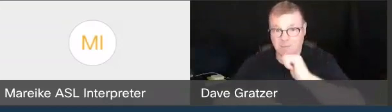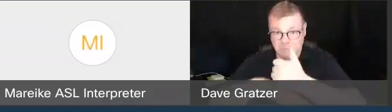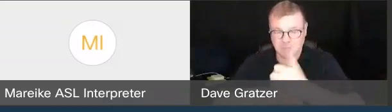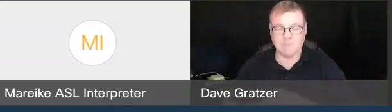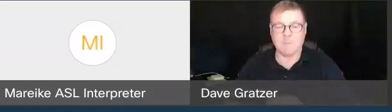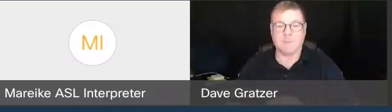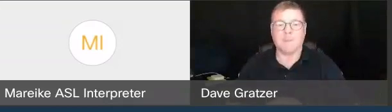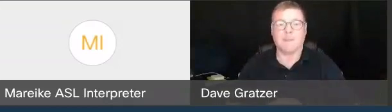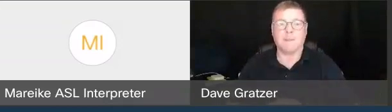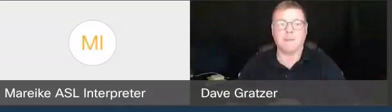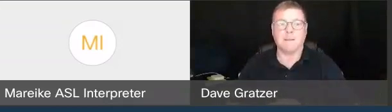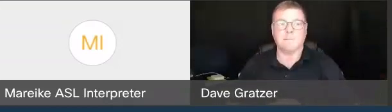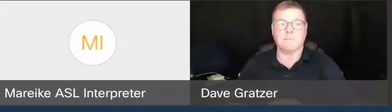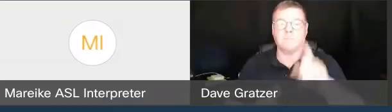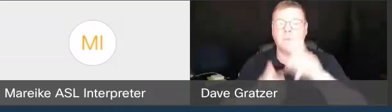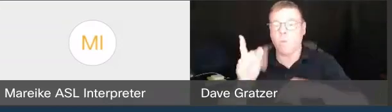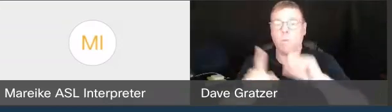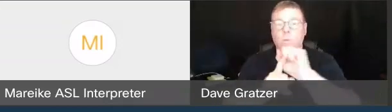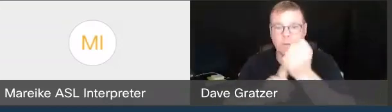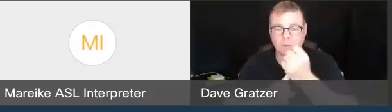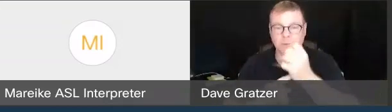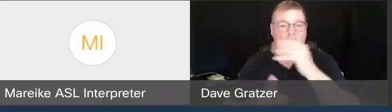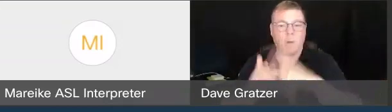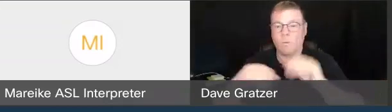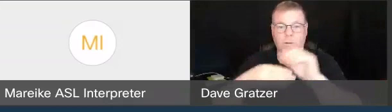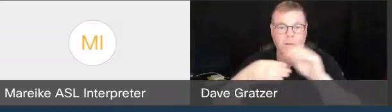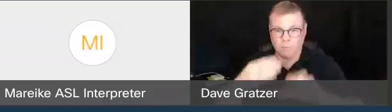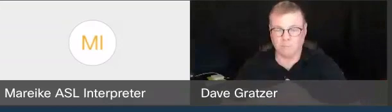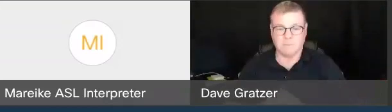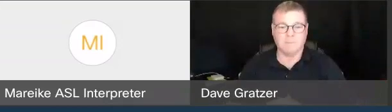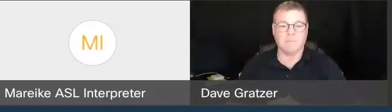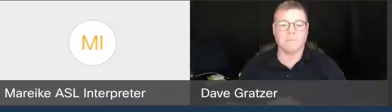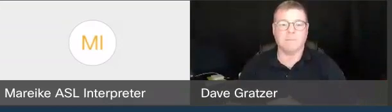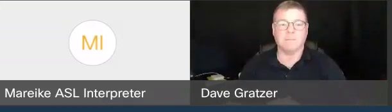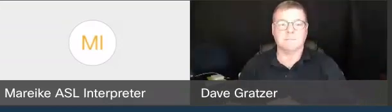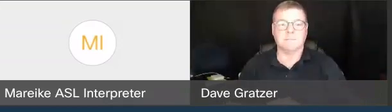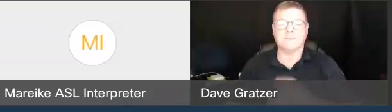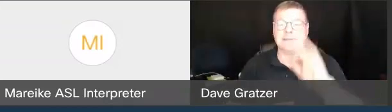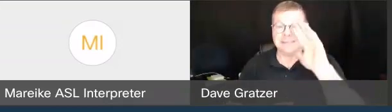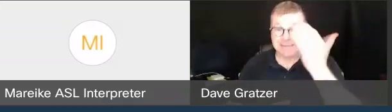under what circumstances and with what outcomes. So it seems like most teams are starting with the